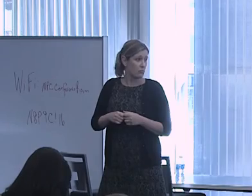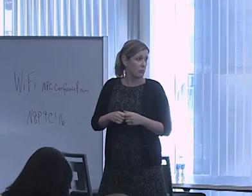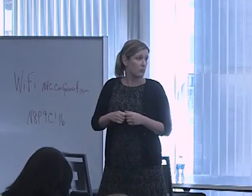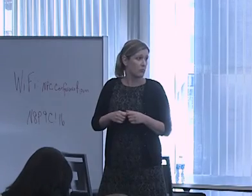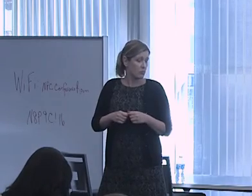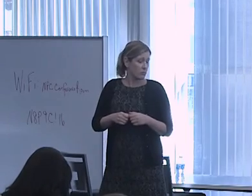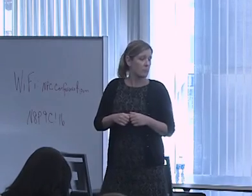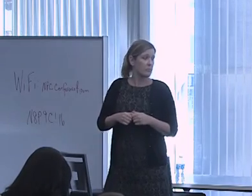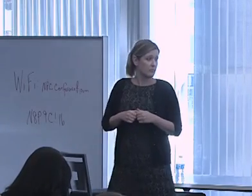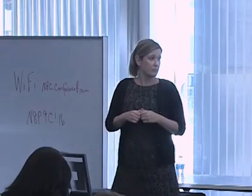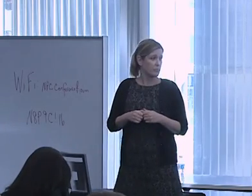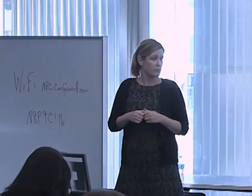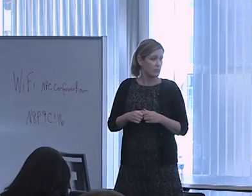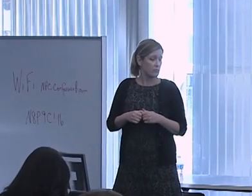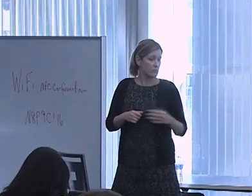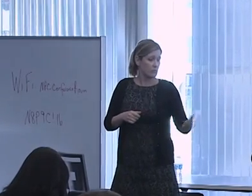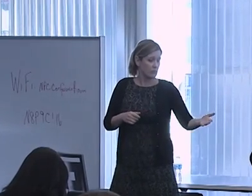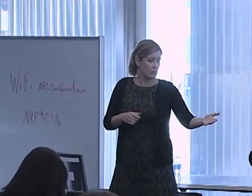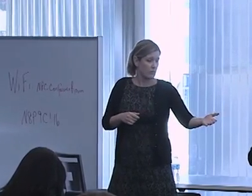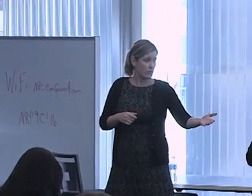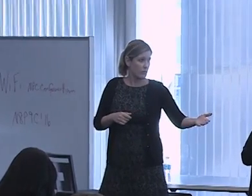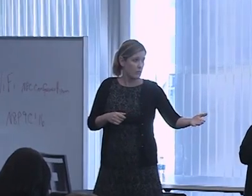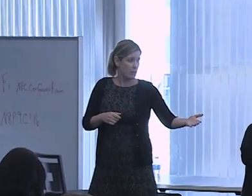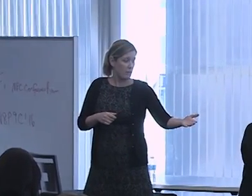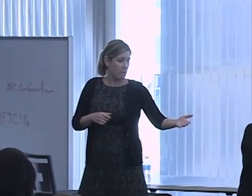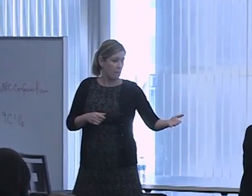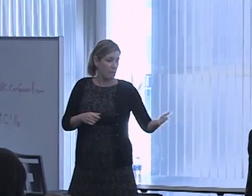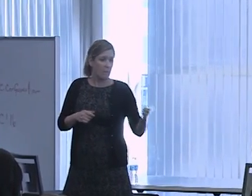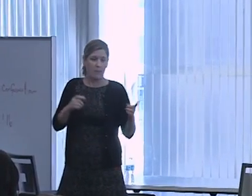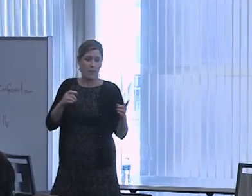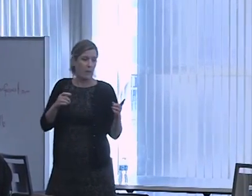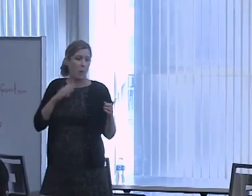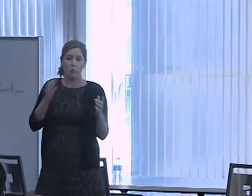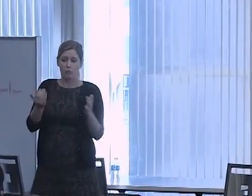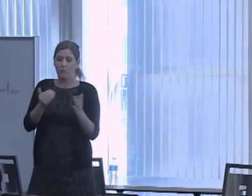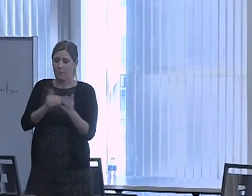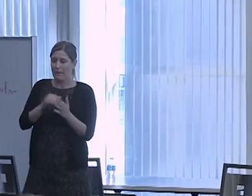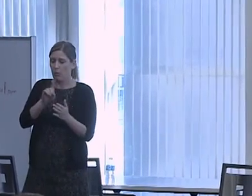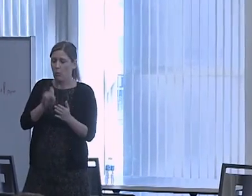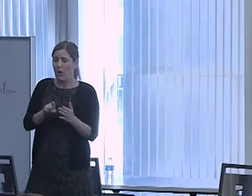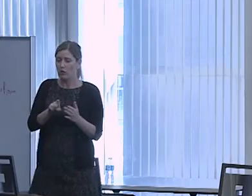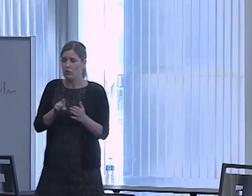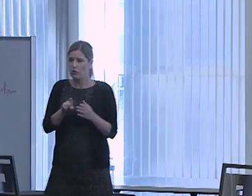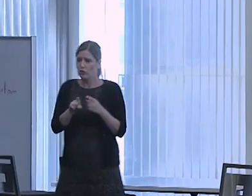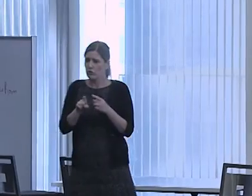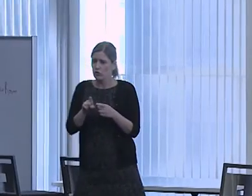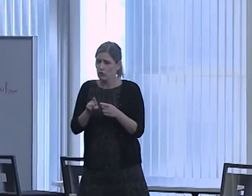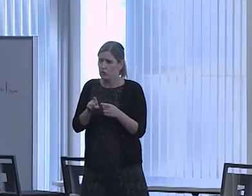So I wanna repeat the question here, what are your pronouns?